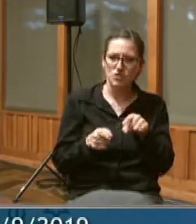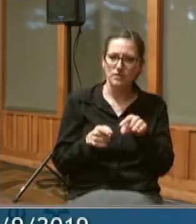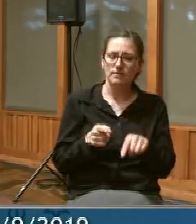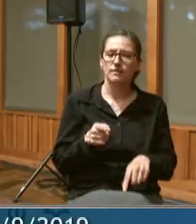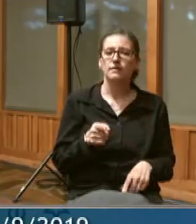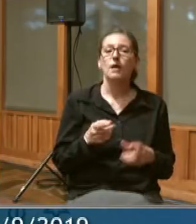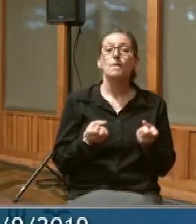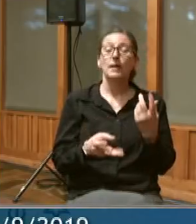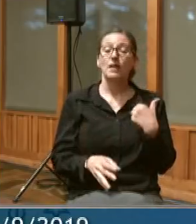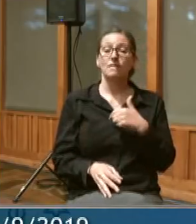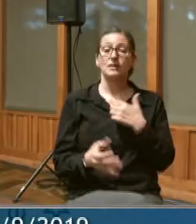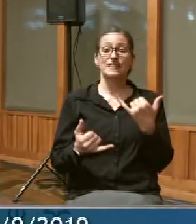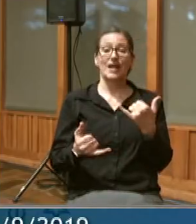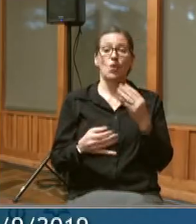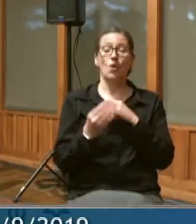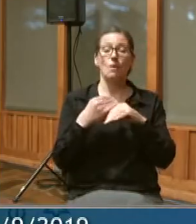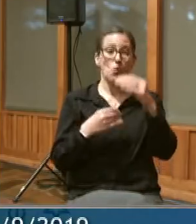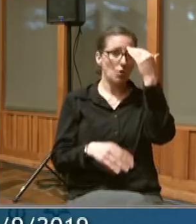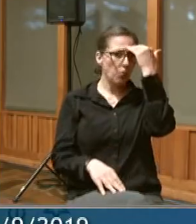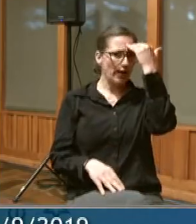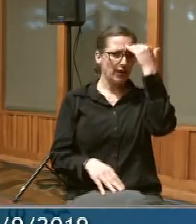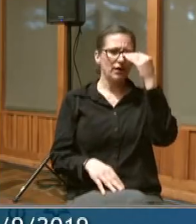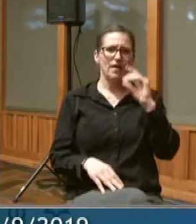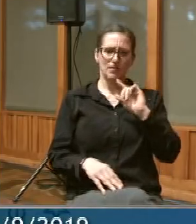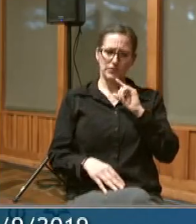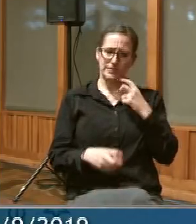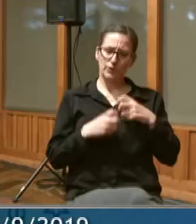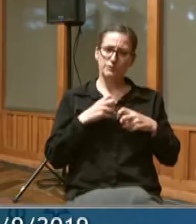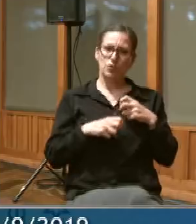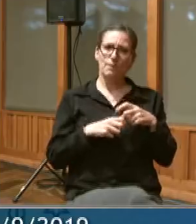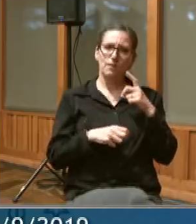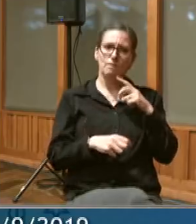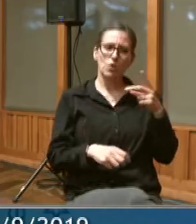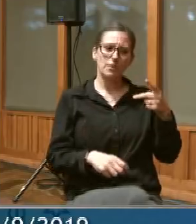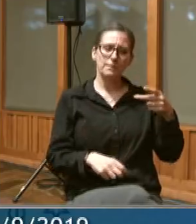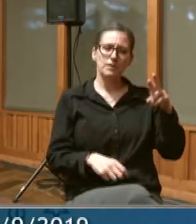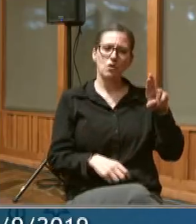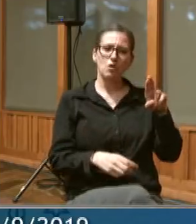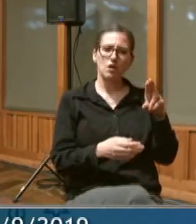ISSUES. MY BAD. BUT I'M NOW PAYING MORE